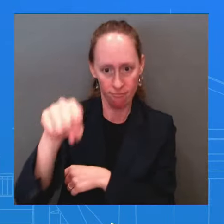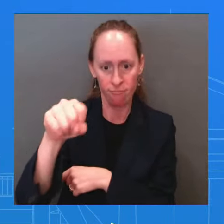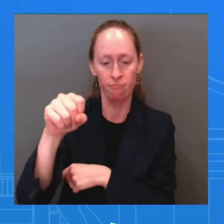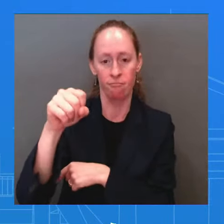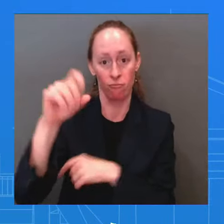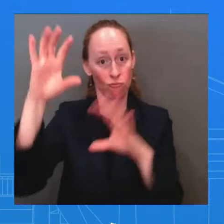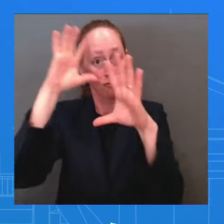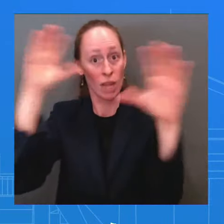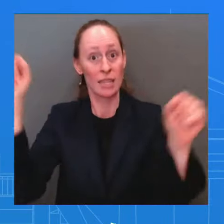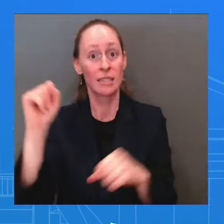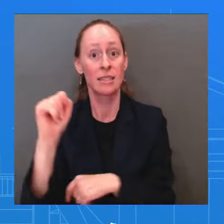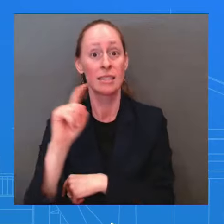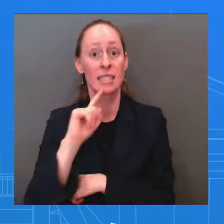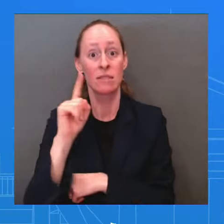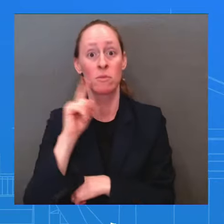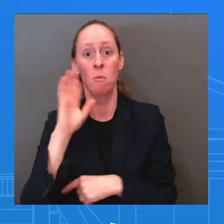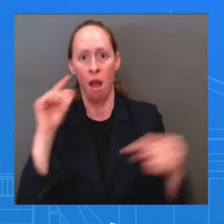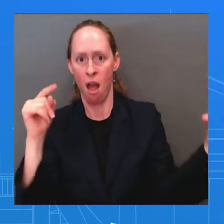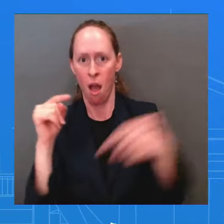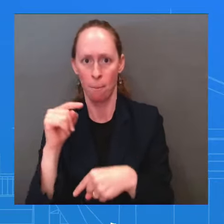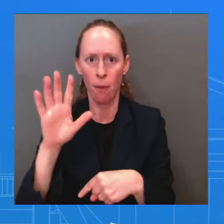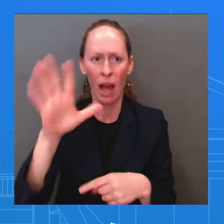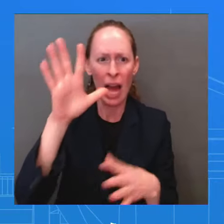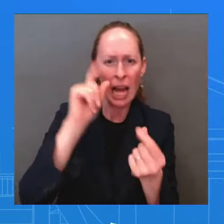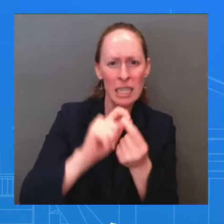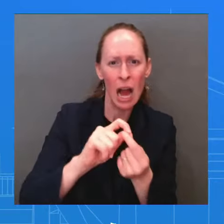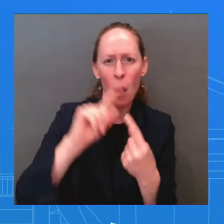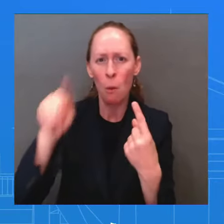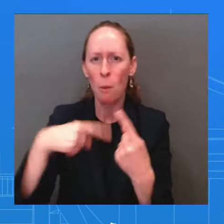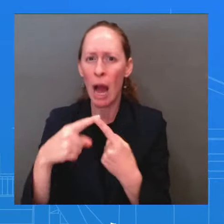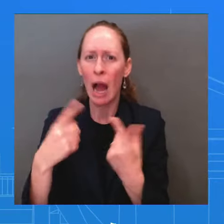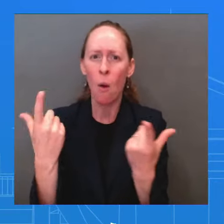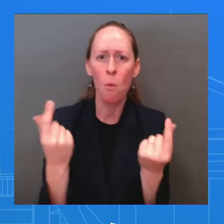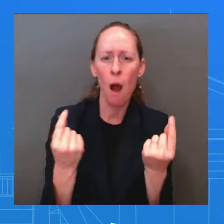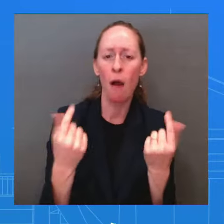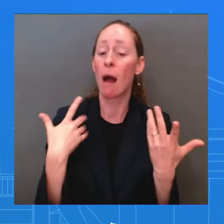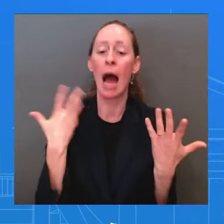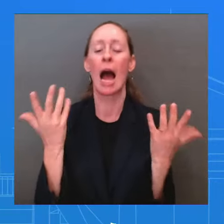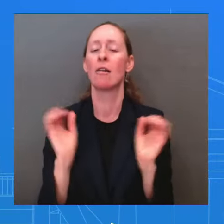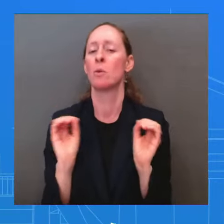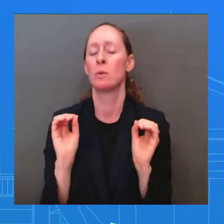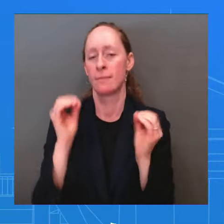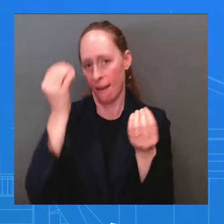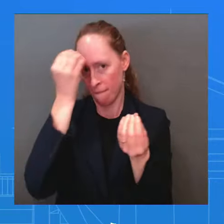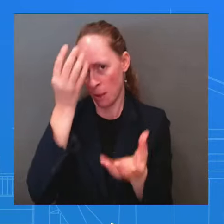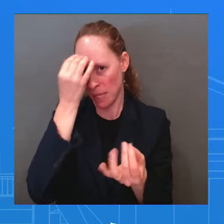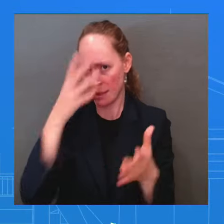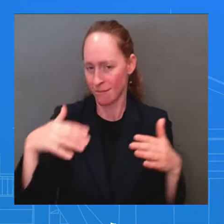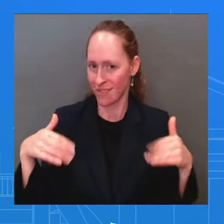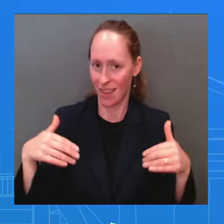what the logistics are going to be. I just don't have anything at this time. The Press: And second question for you: The President is reportedly going to be having